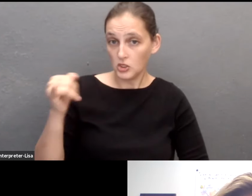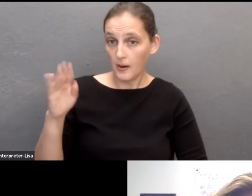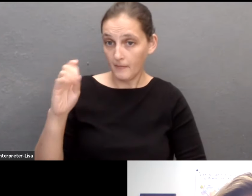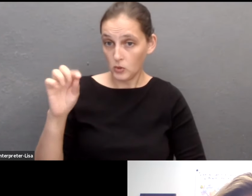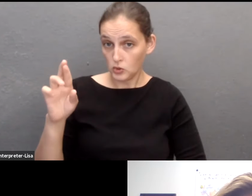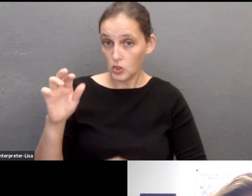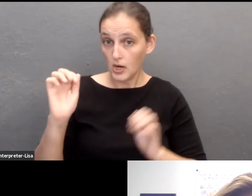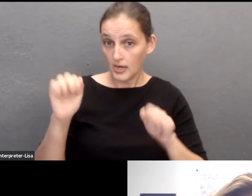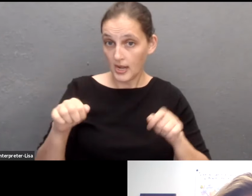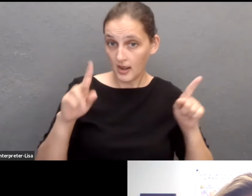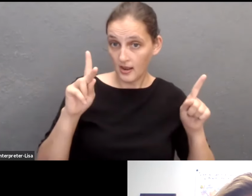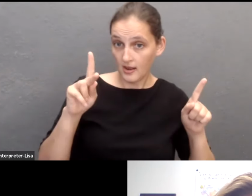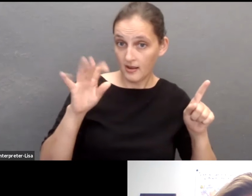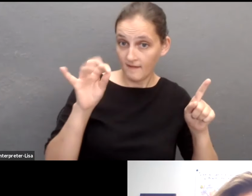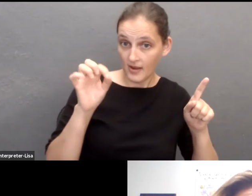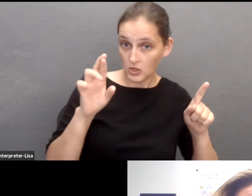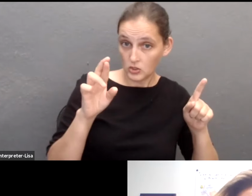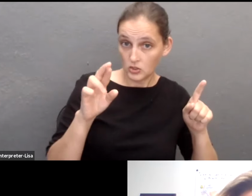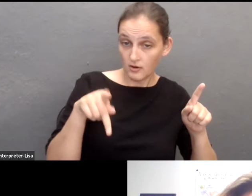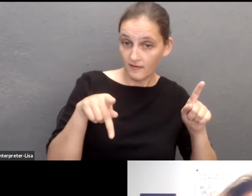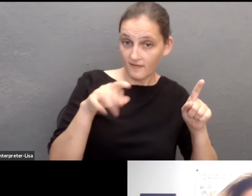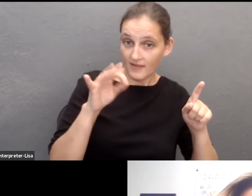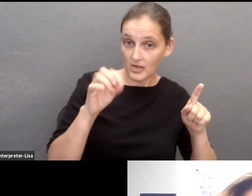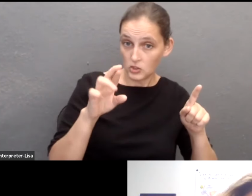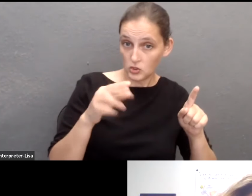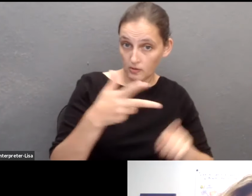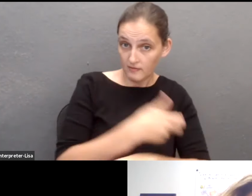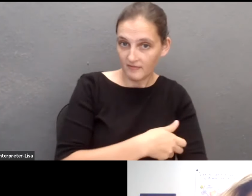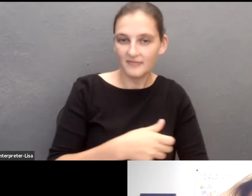of the Pfizer? Dr. Weaver: So that is some of the information we're waiting